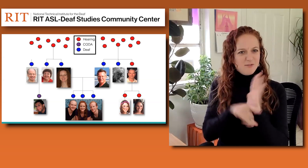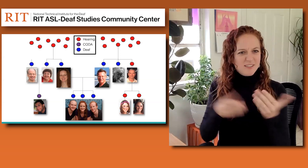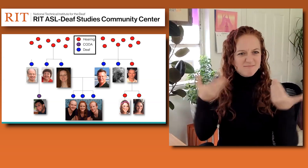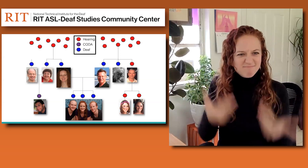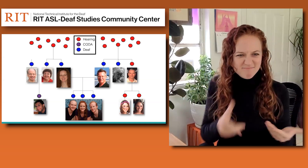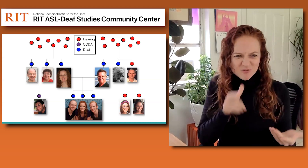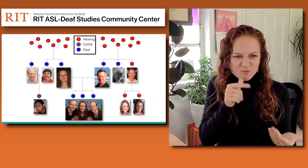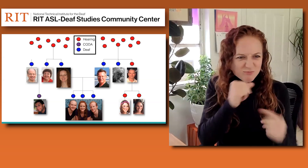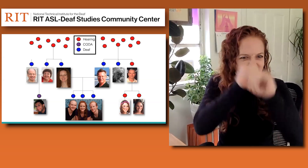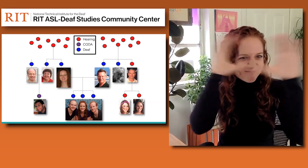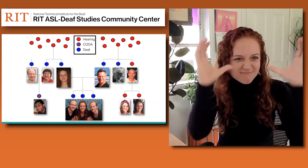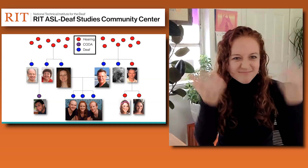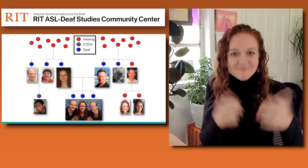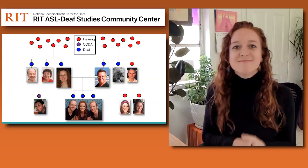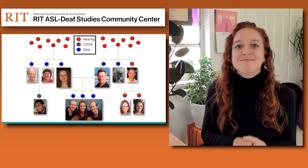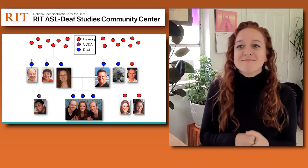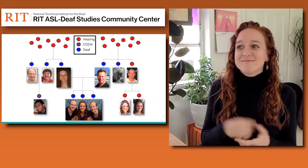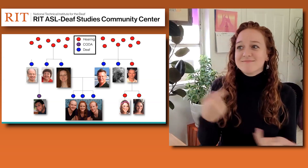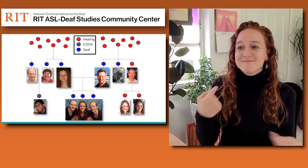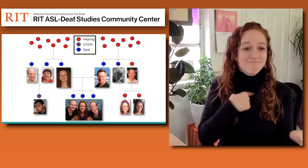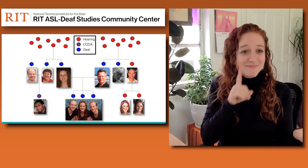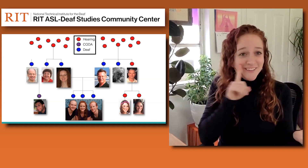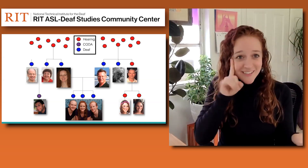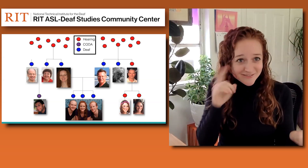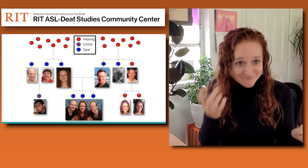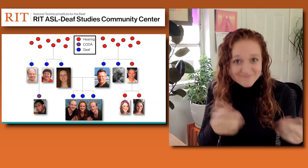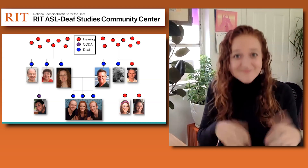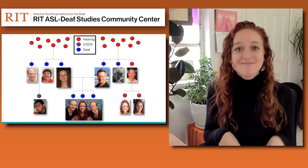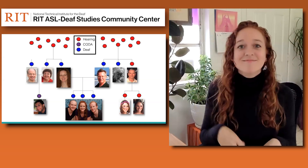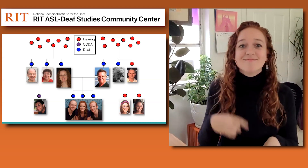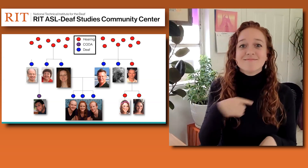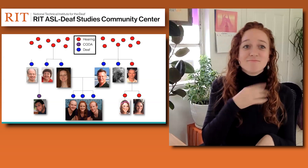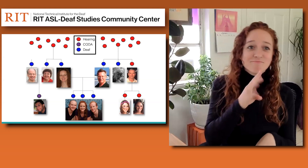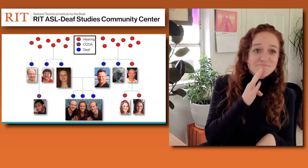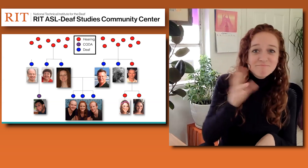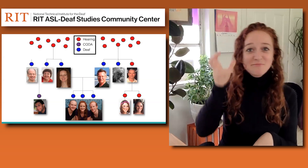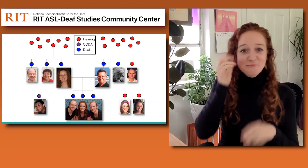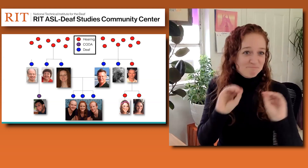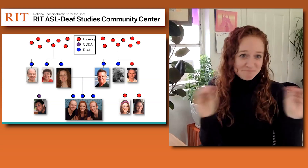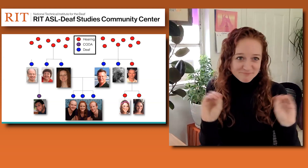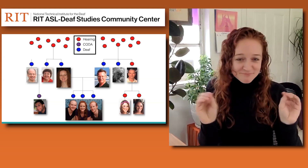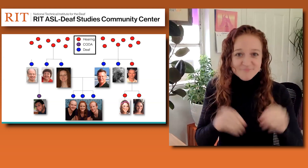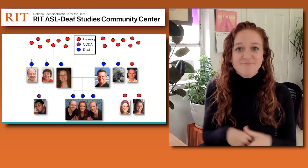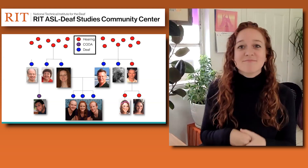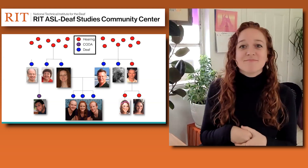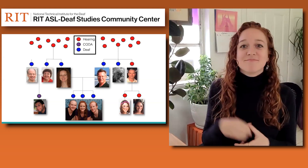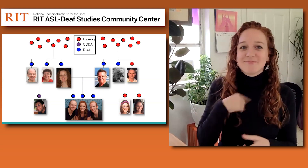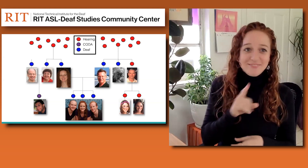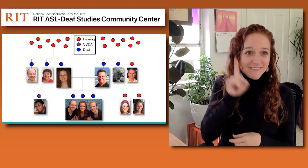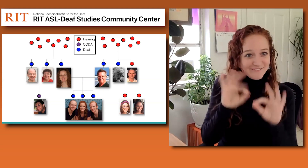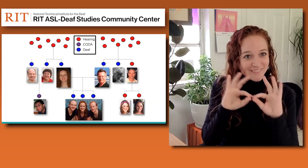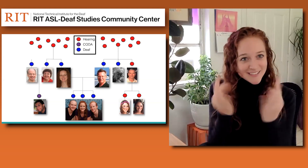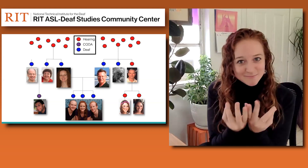Just briefly about who I am... I'm deaf. I can't hear anything.